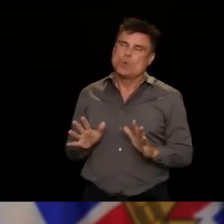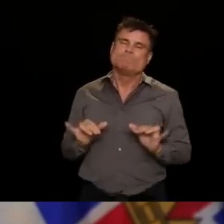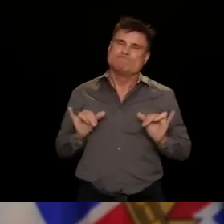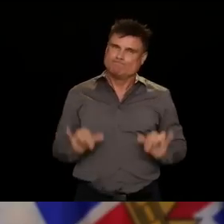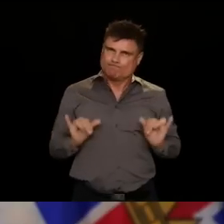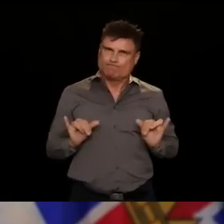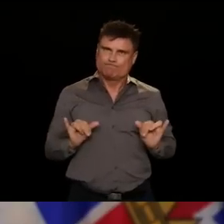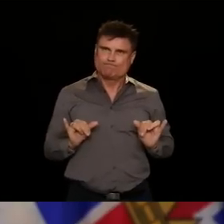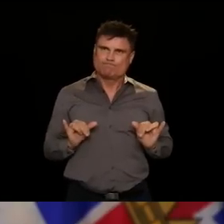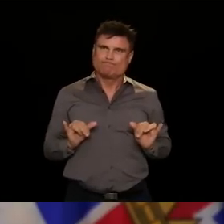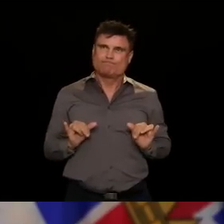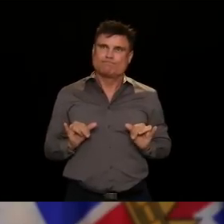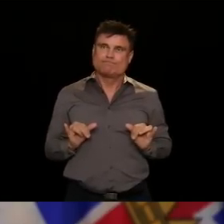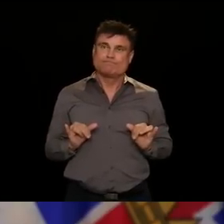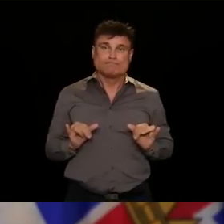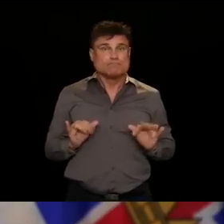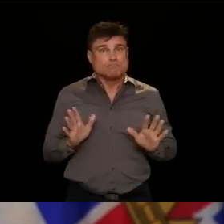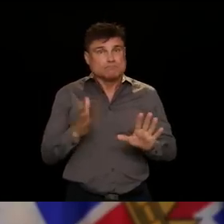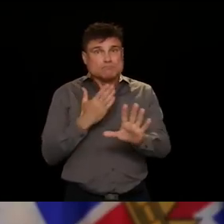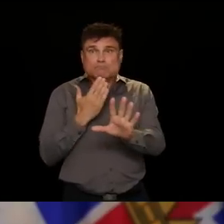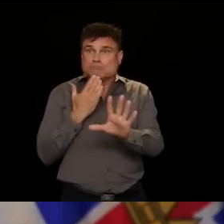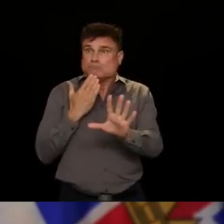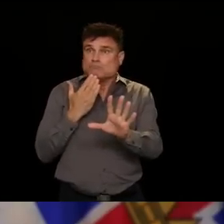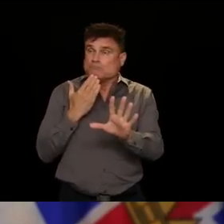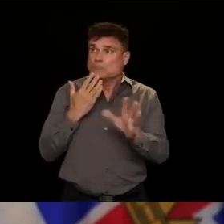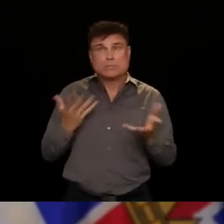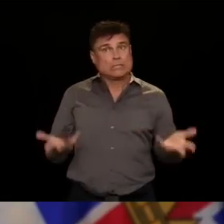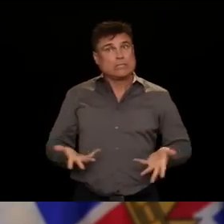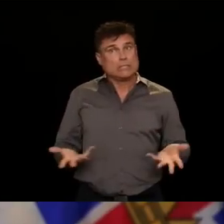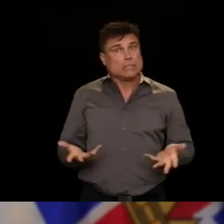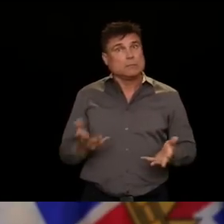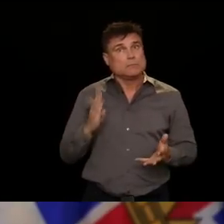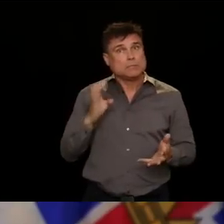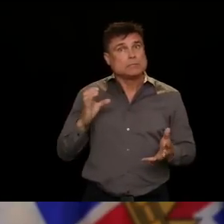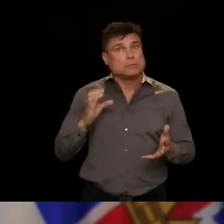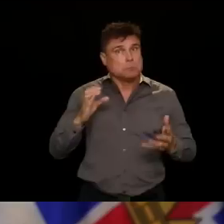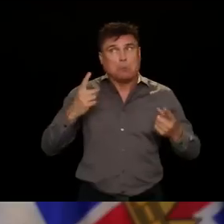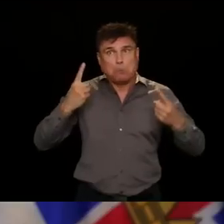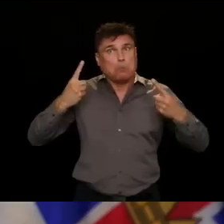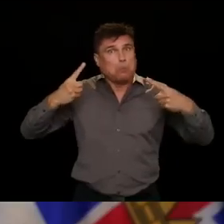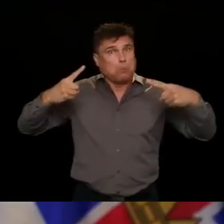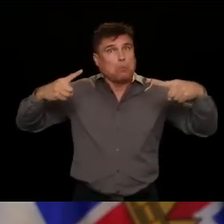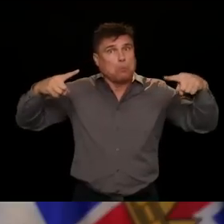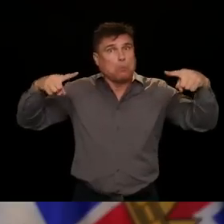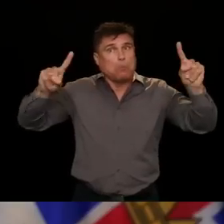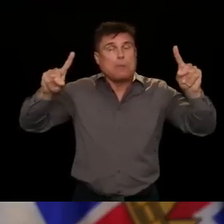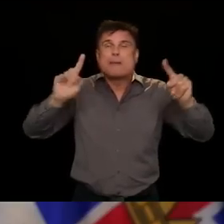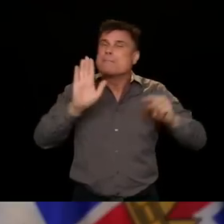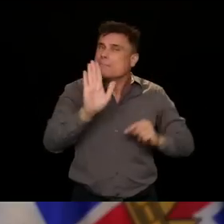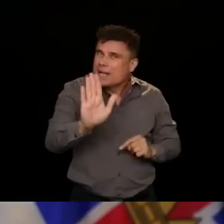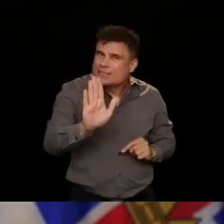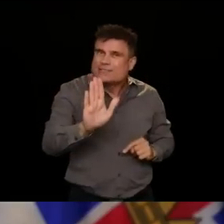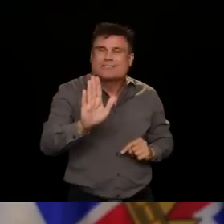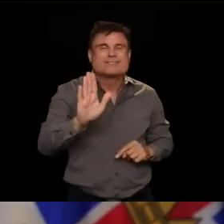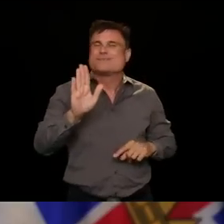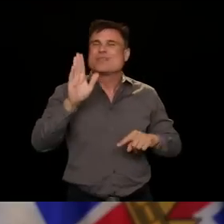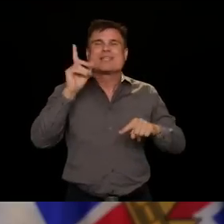to take to make sure we don't get overwhelmed in our health system and that many more people don't get infected and die.